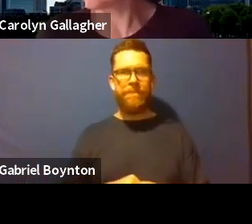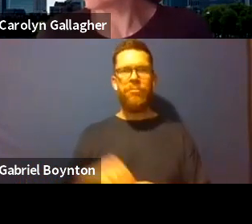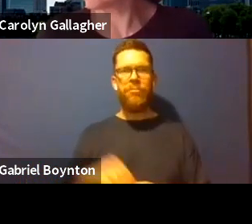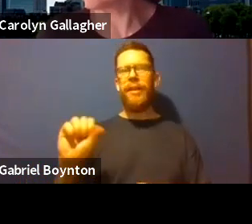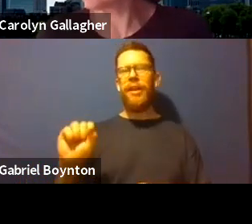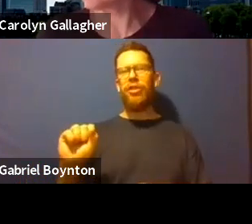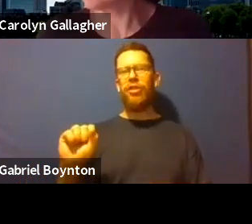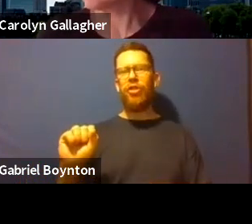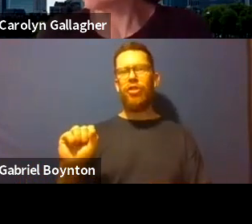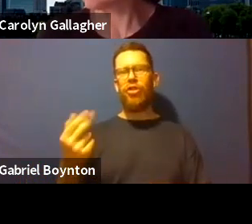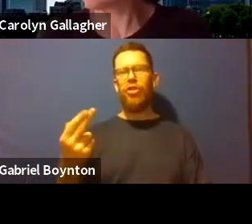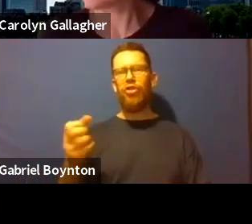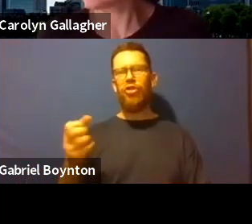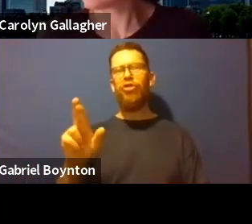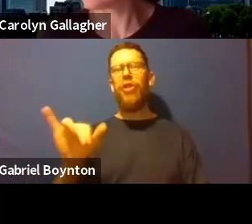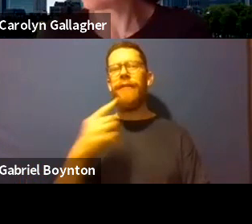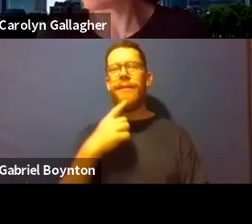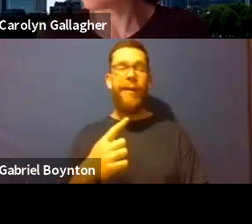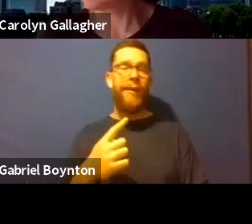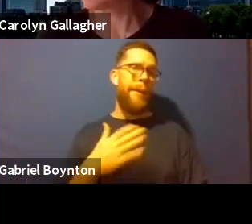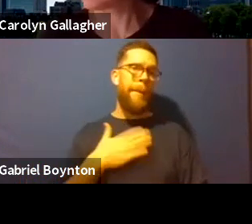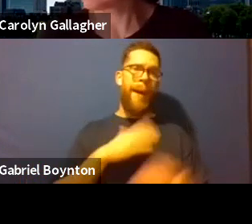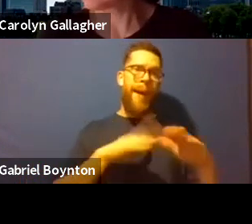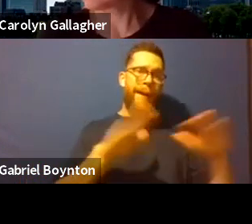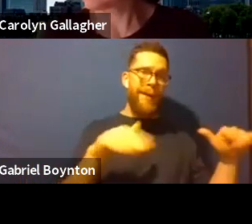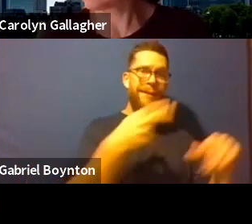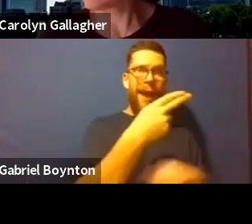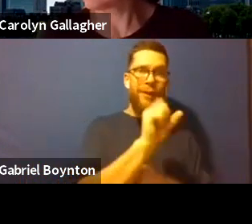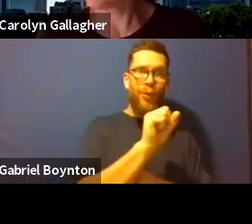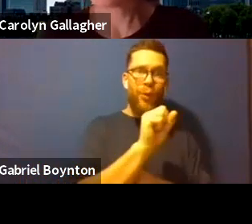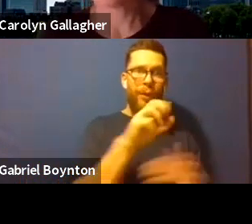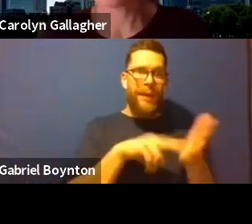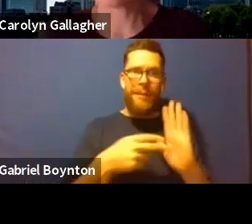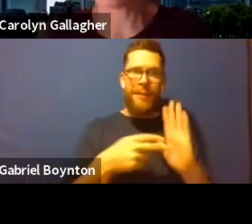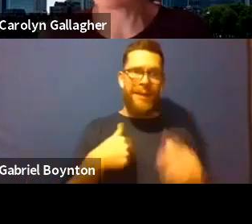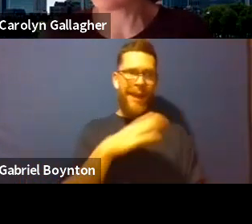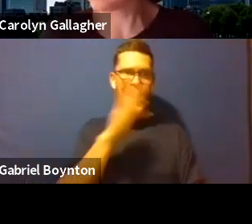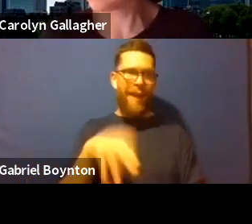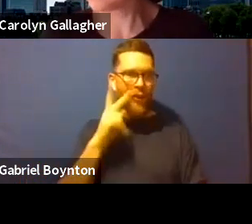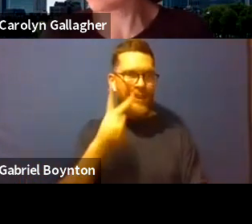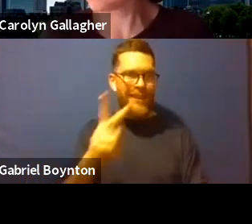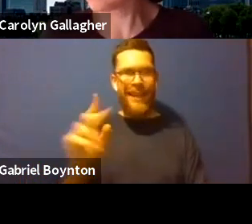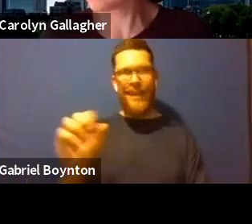Sheri Cohen: I don't get to see it because my kids are in high school. So any kind of like glimpse into some of these things that parents are talking